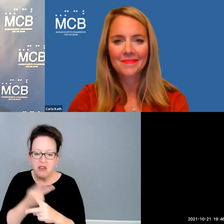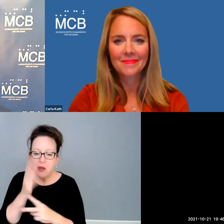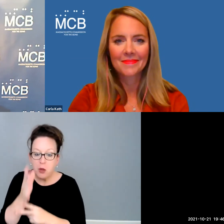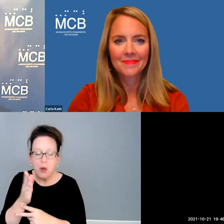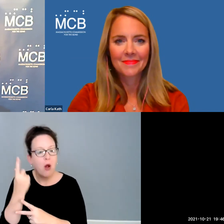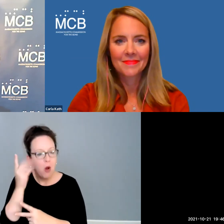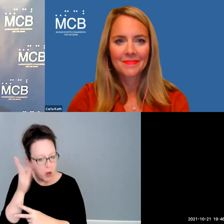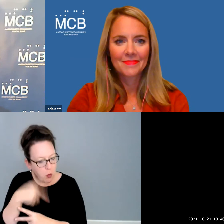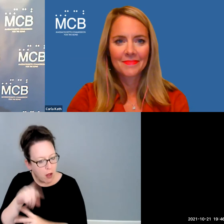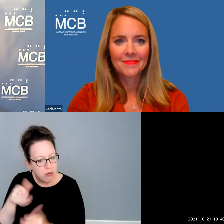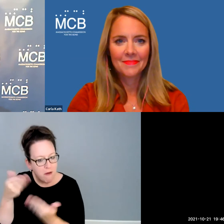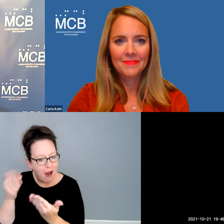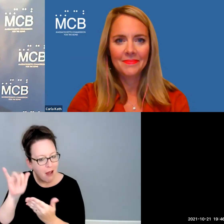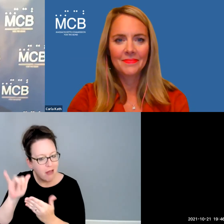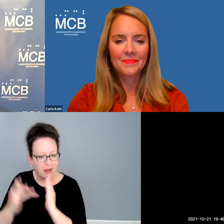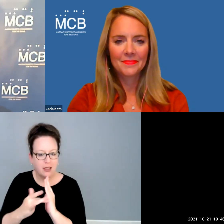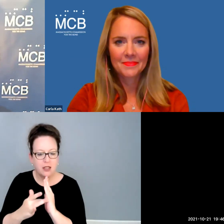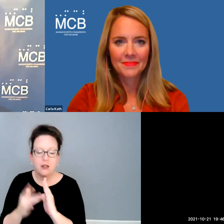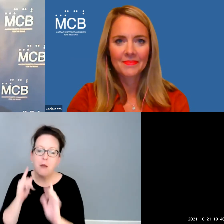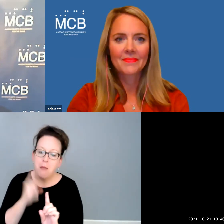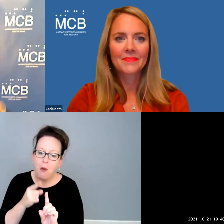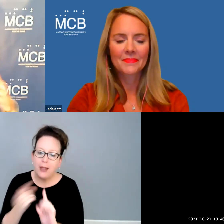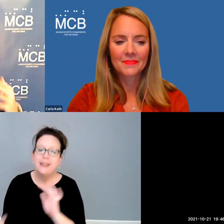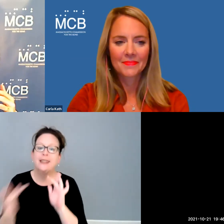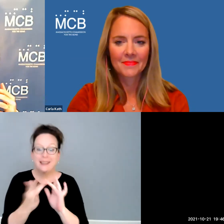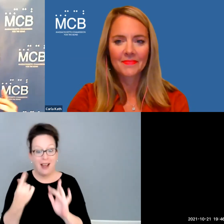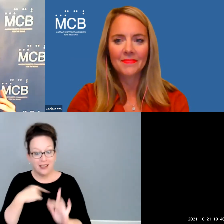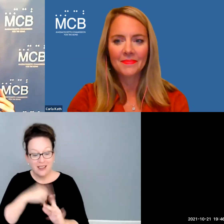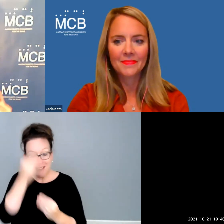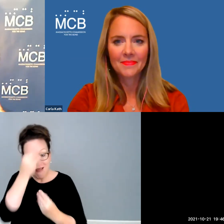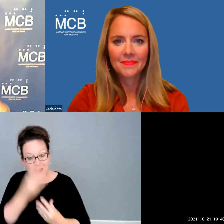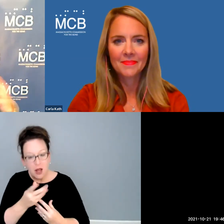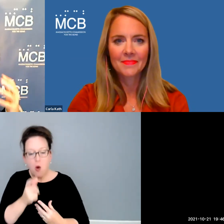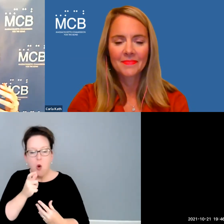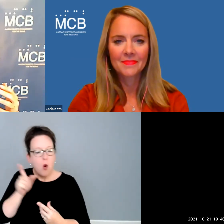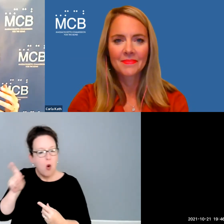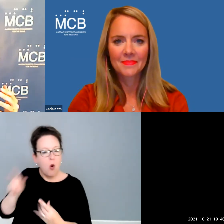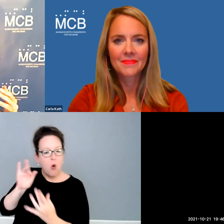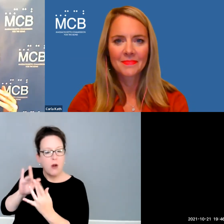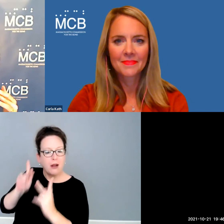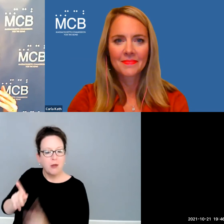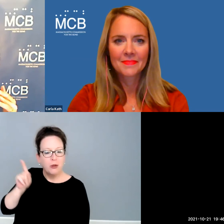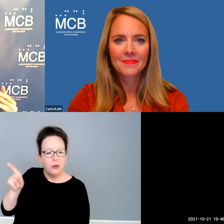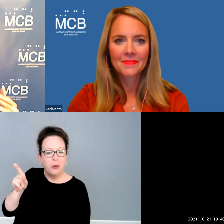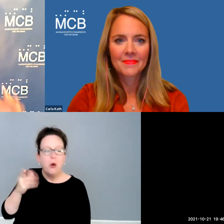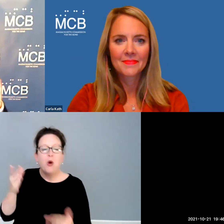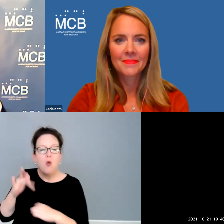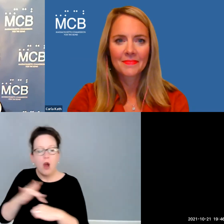So again, reach out to us. Let us know who we need to inform or whatever resource we need to be able to provide